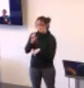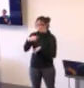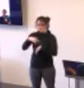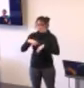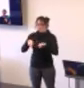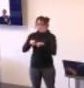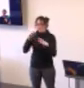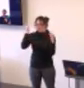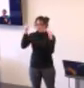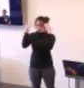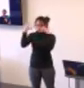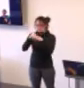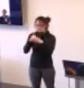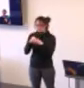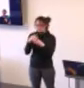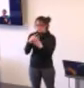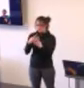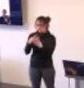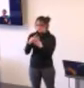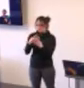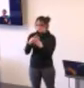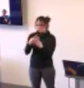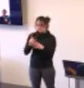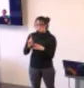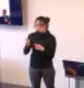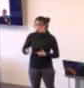In the prison where he was housed, about five years ago.